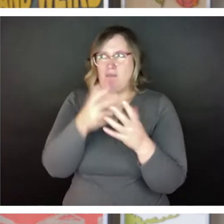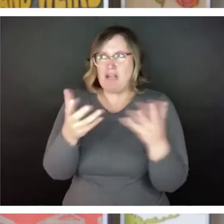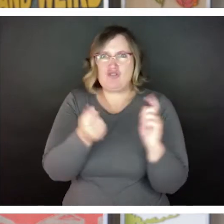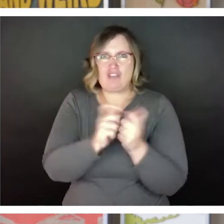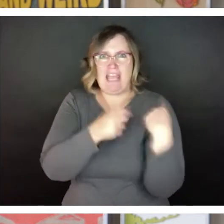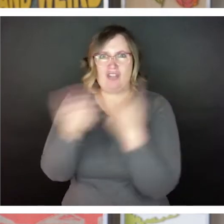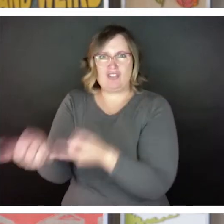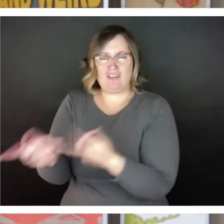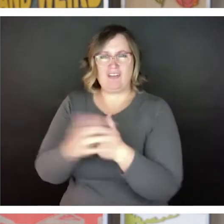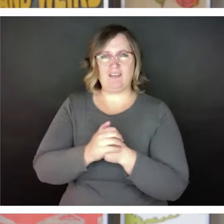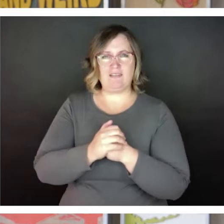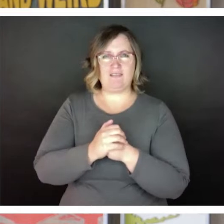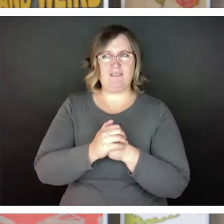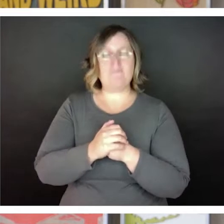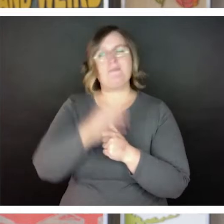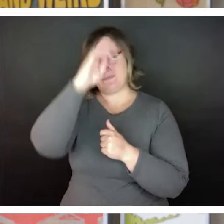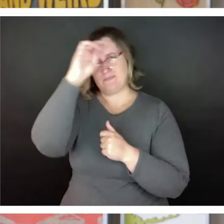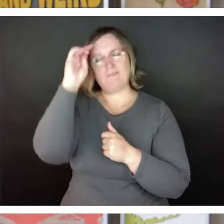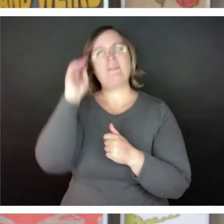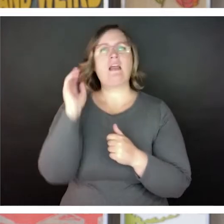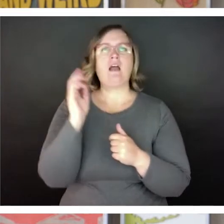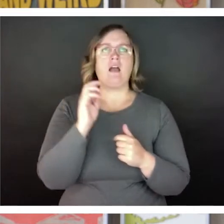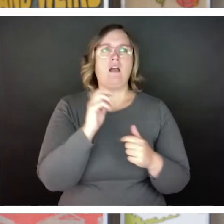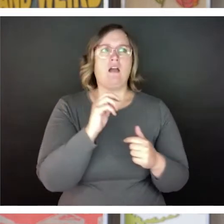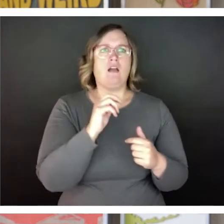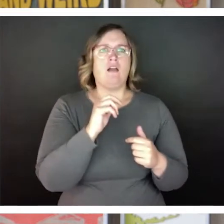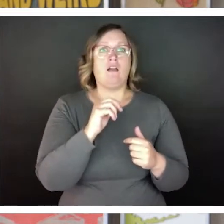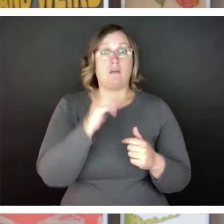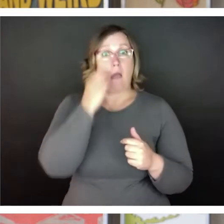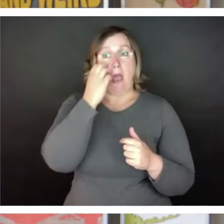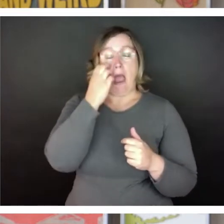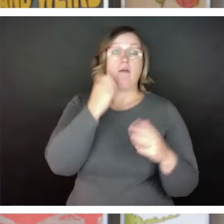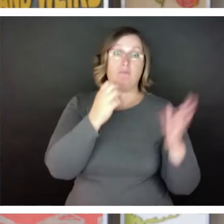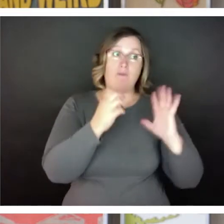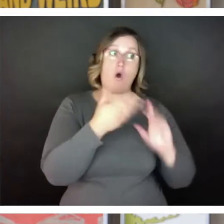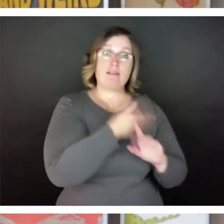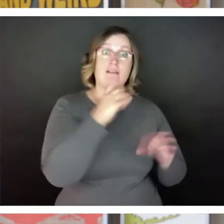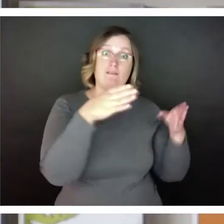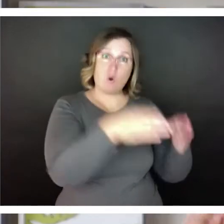While those before us had focused on the built environment, Gen X, we zeroed in on the built community.